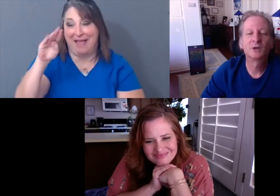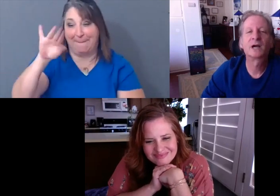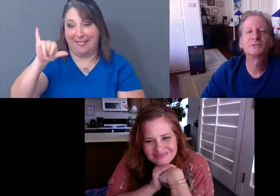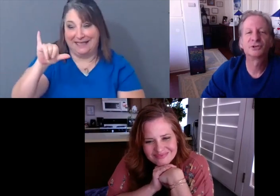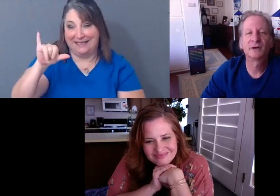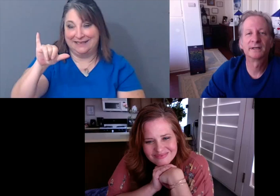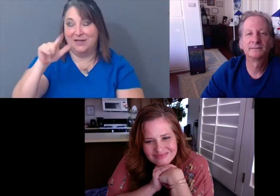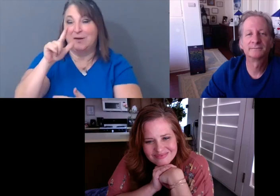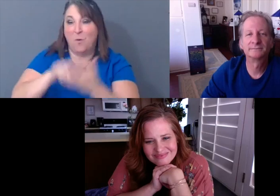What comes to your mind?